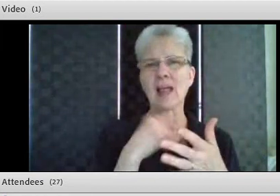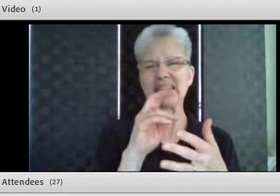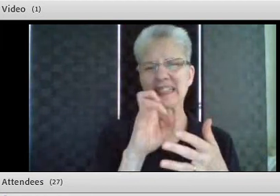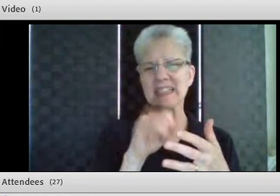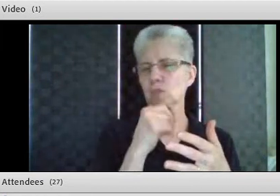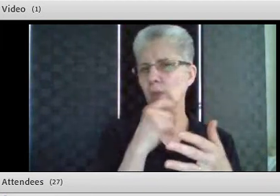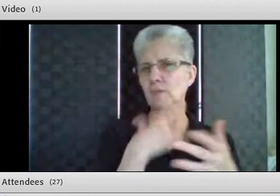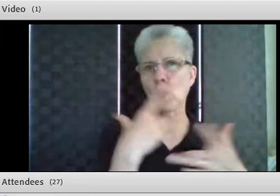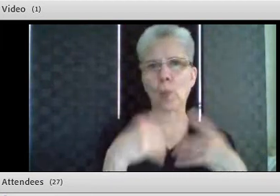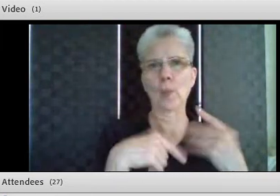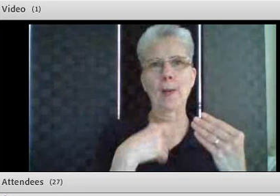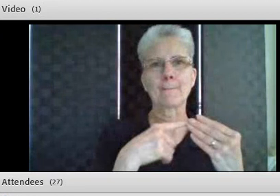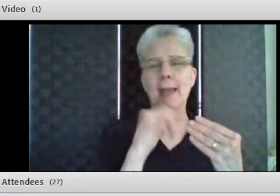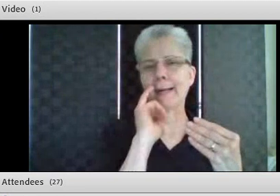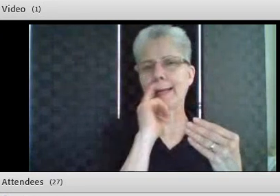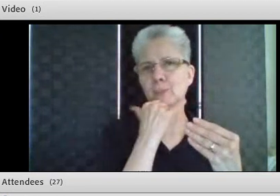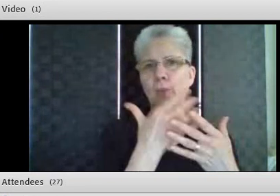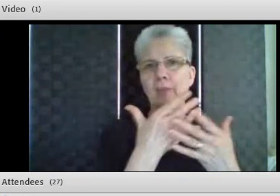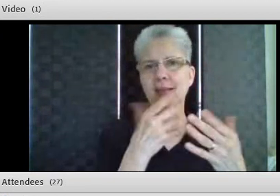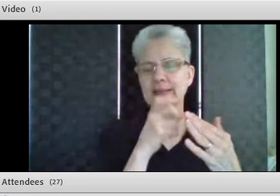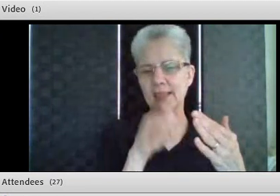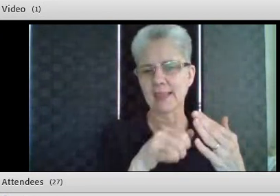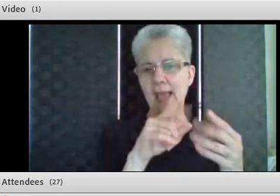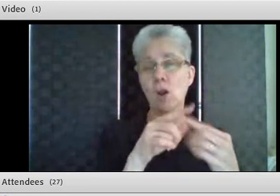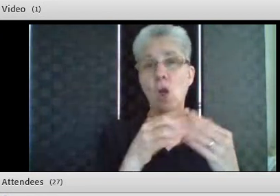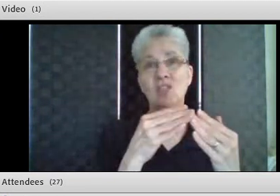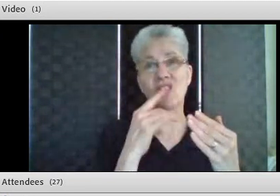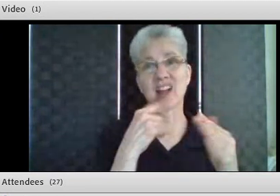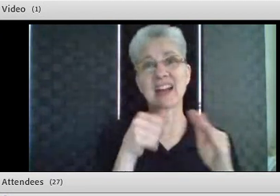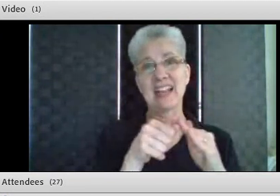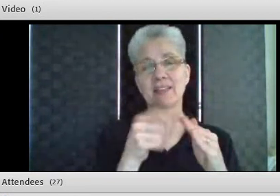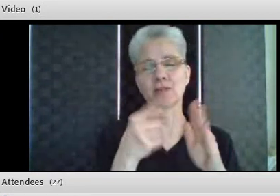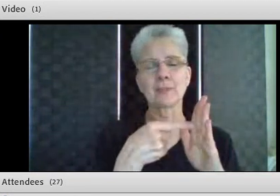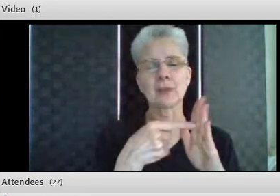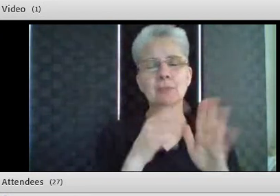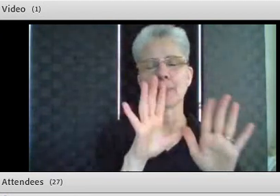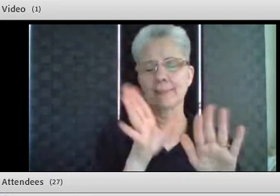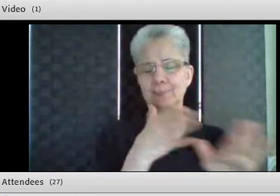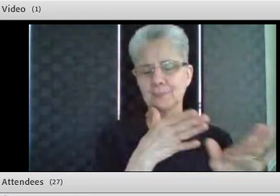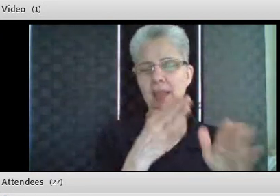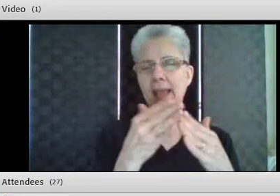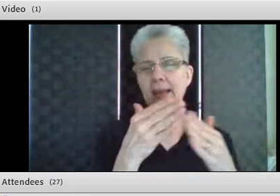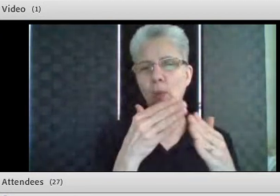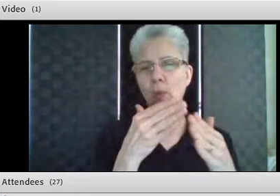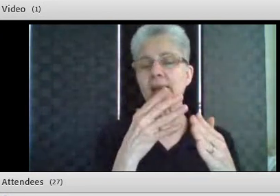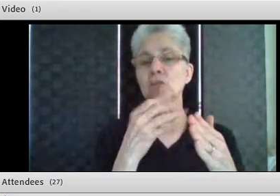We look at a specific scene in a movie. We like to use Disney movies because we don't have to worry